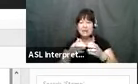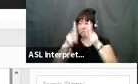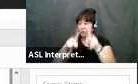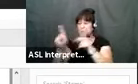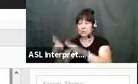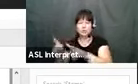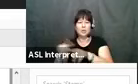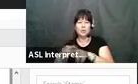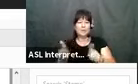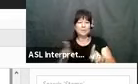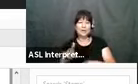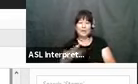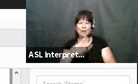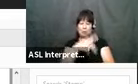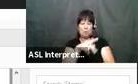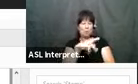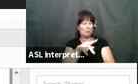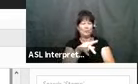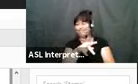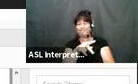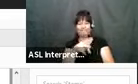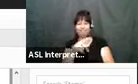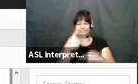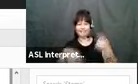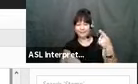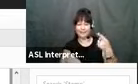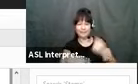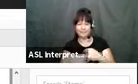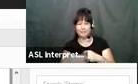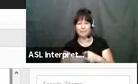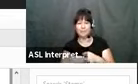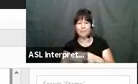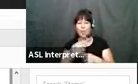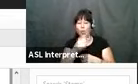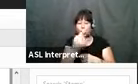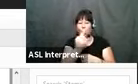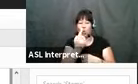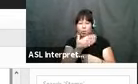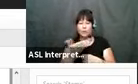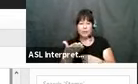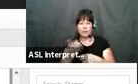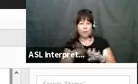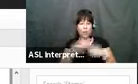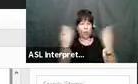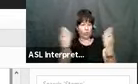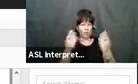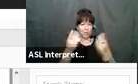The only things that opened last week were barbershops and hair salons and